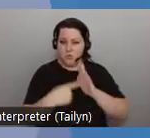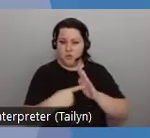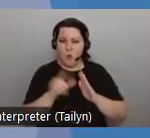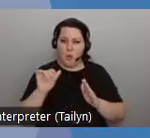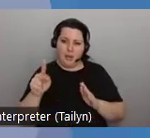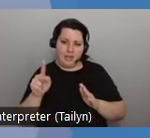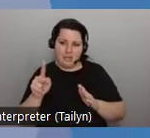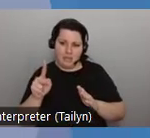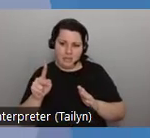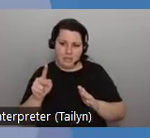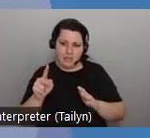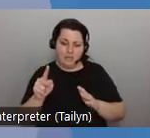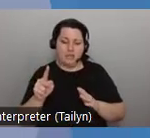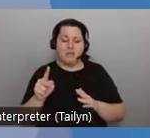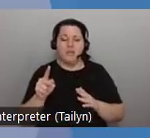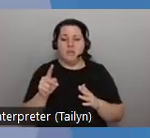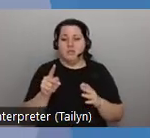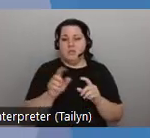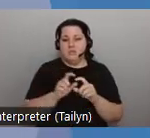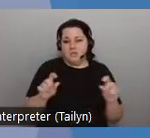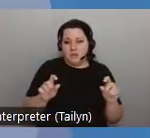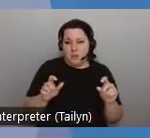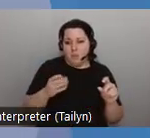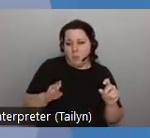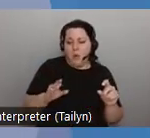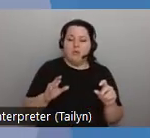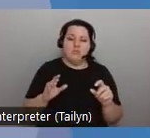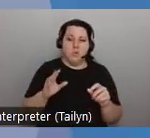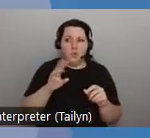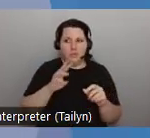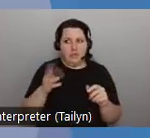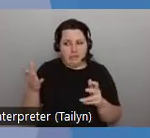It's becoming a bit of a trend to just use color to denote a link from regular text,